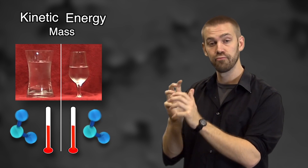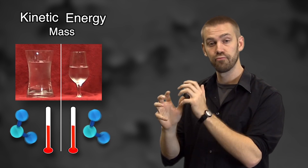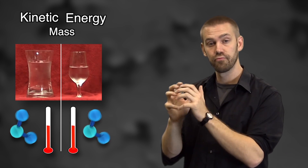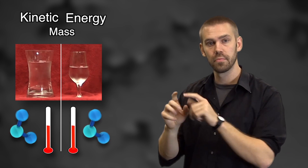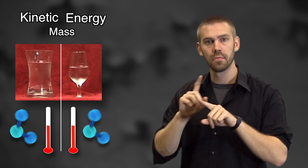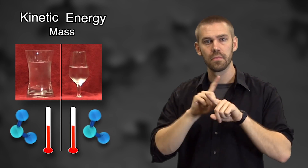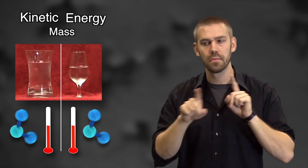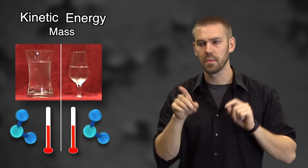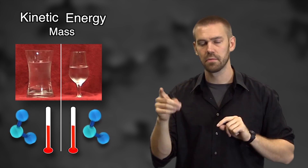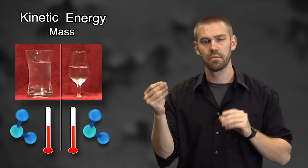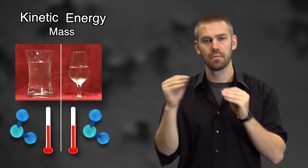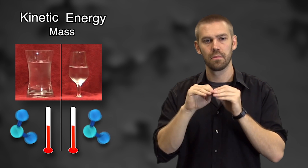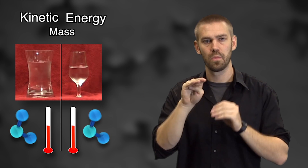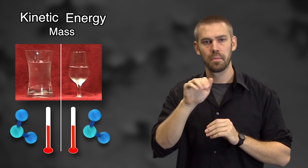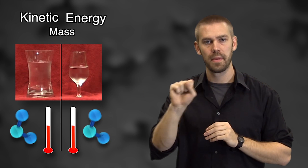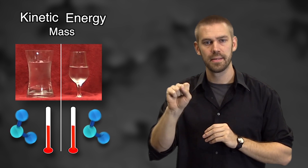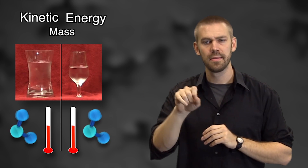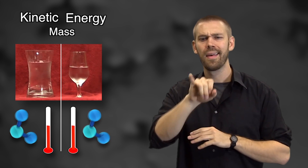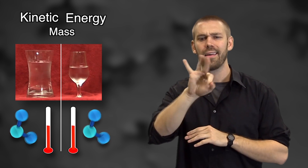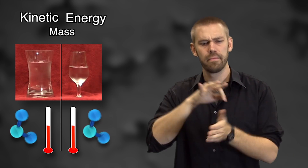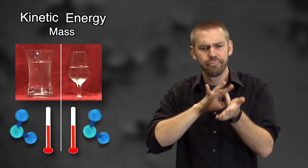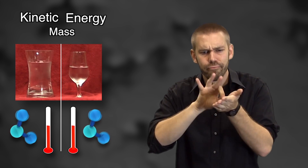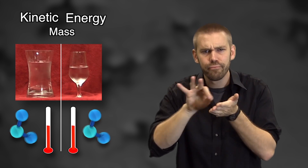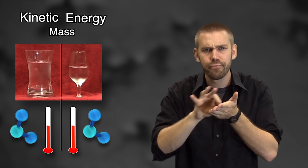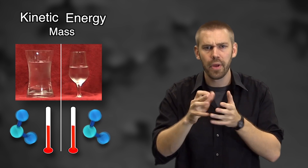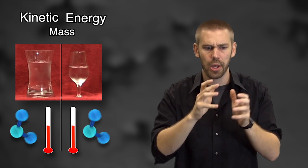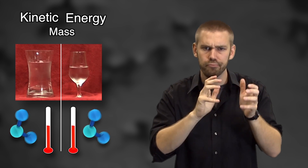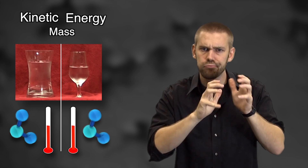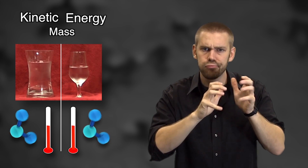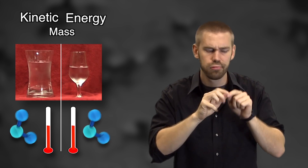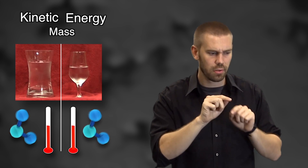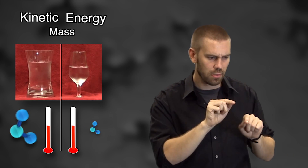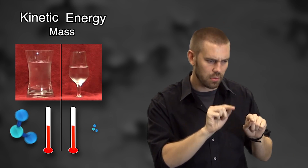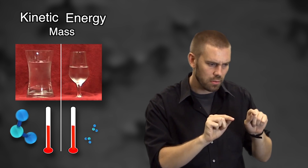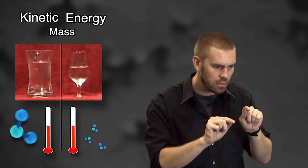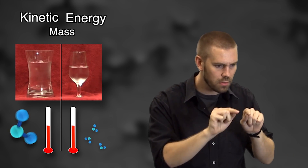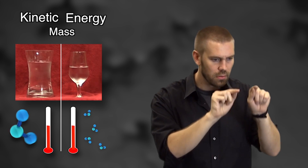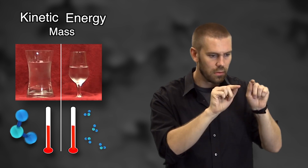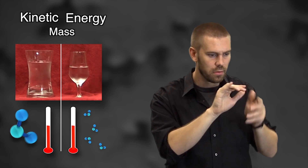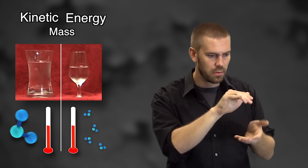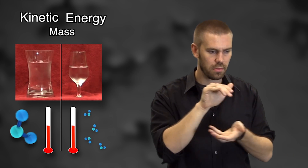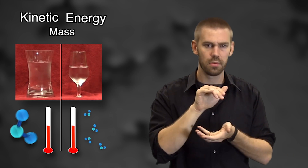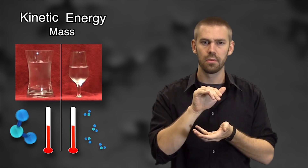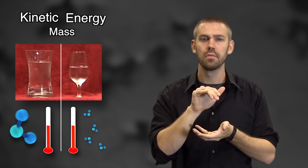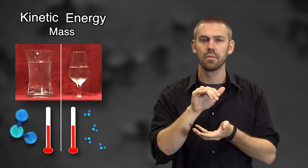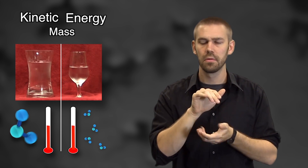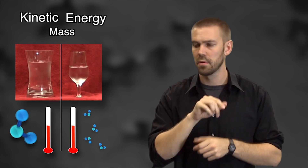that their molecules are moving at the same speed but one of them has more mass. If we count the number of moving molecules inside each